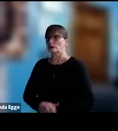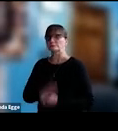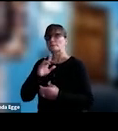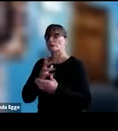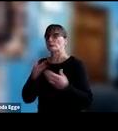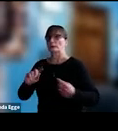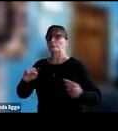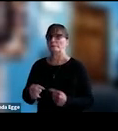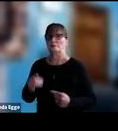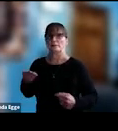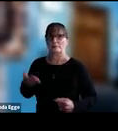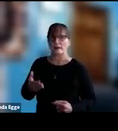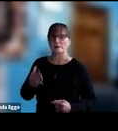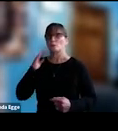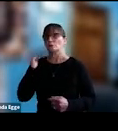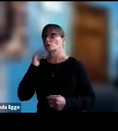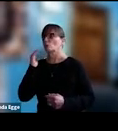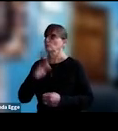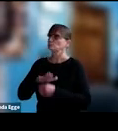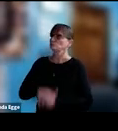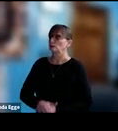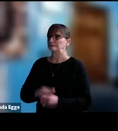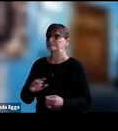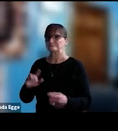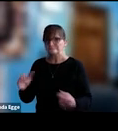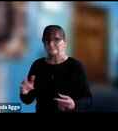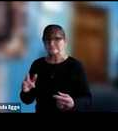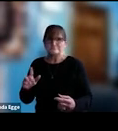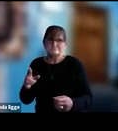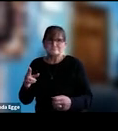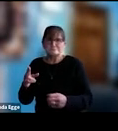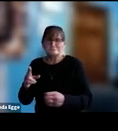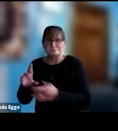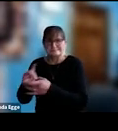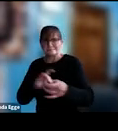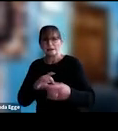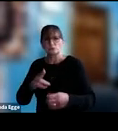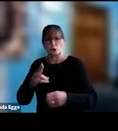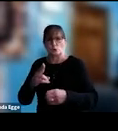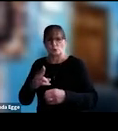and we already know that stress causes her to use. But with this, we can also use a little outside research